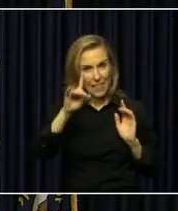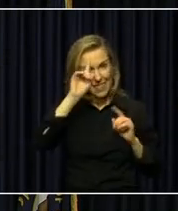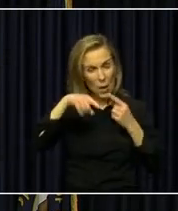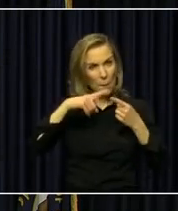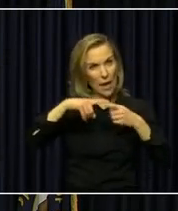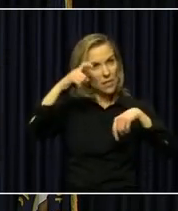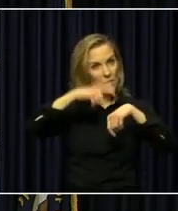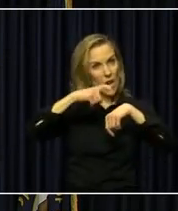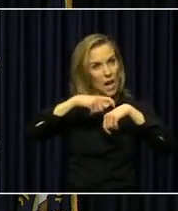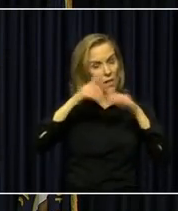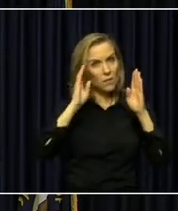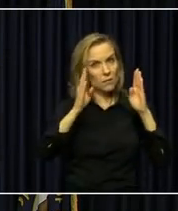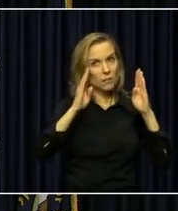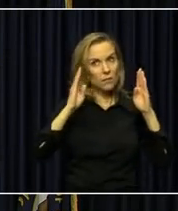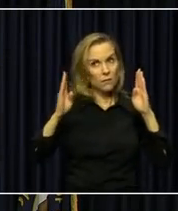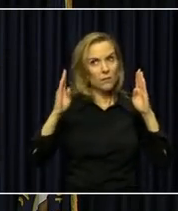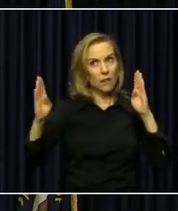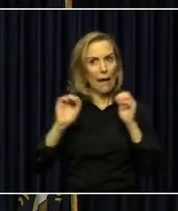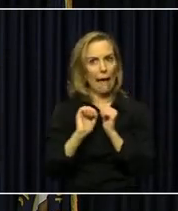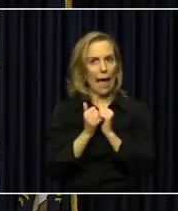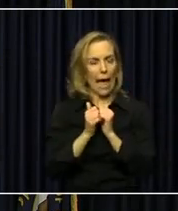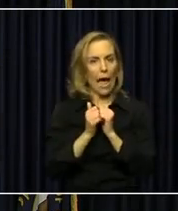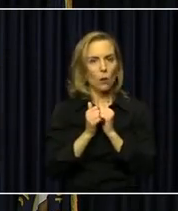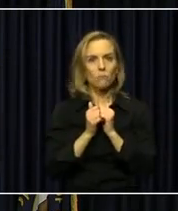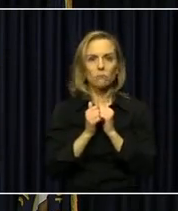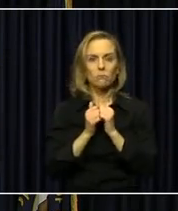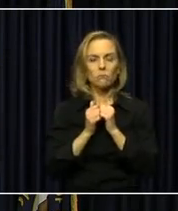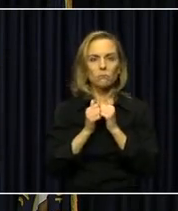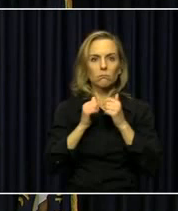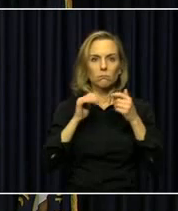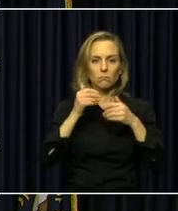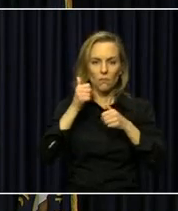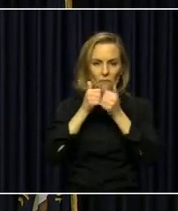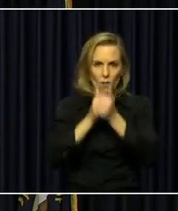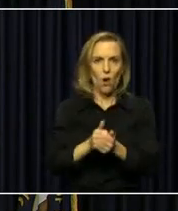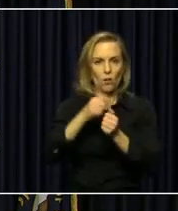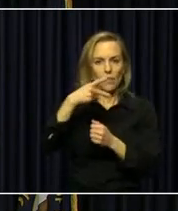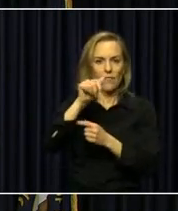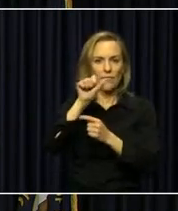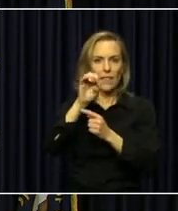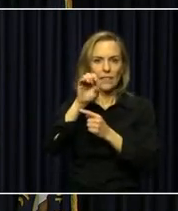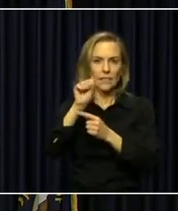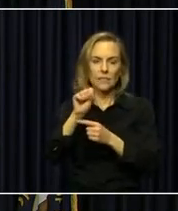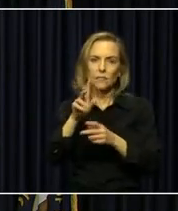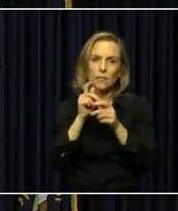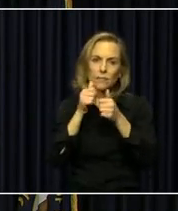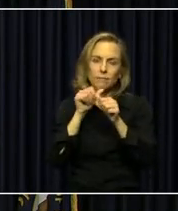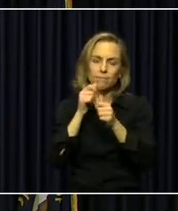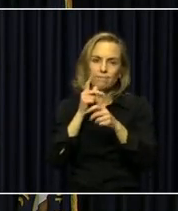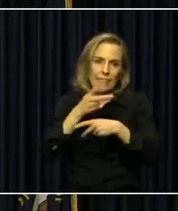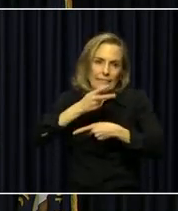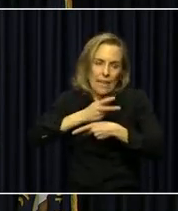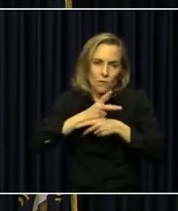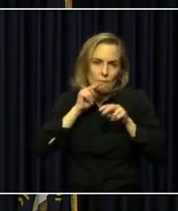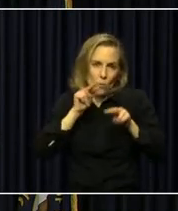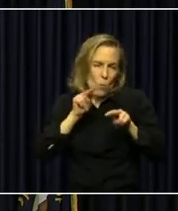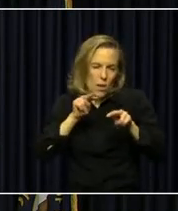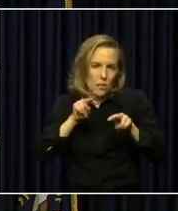WE NEED TO MAKE SURE THAT FOLKS ARE GETTING THE HELP THAT THEY NEED. THAT'S THE AREA THAT I THINK YOU